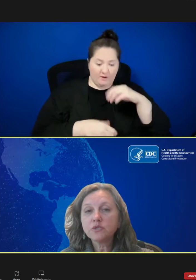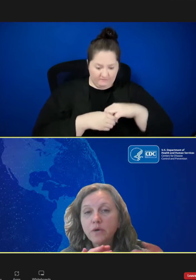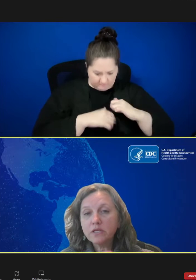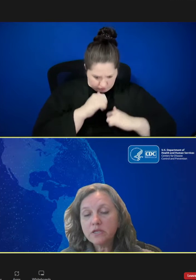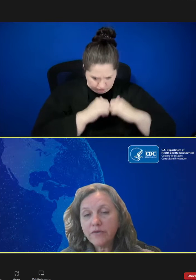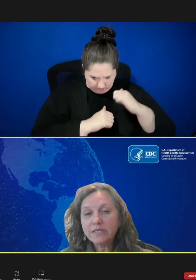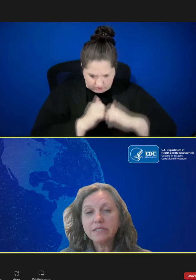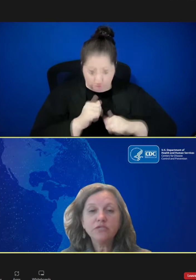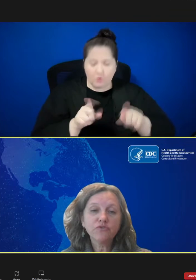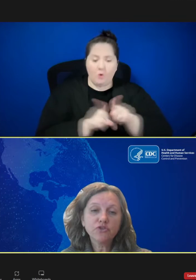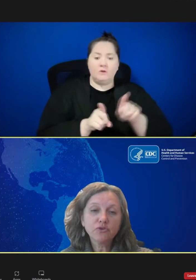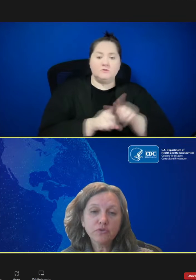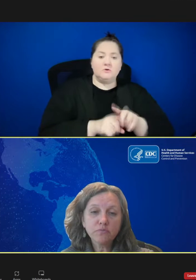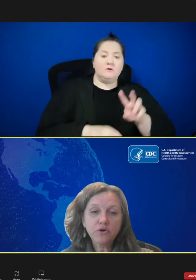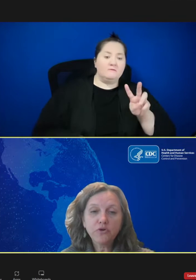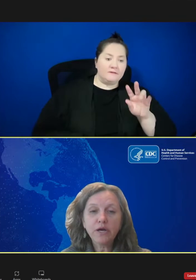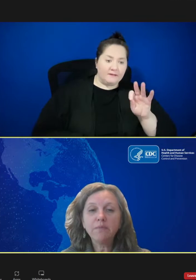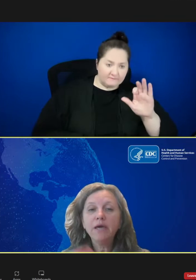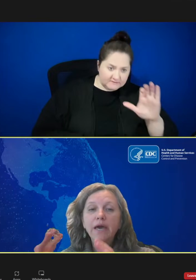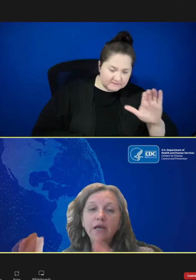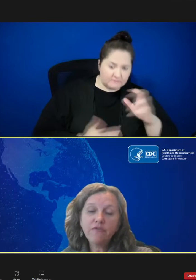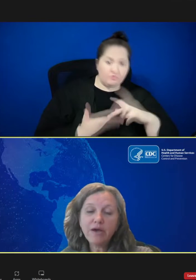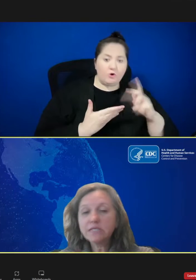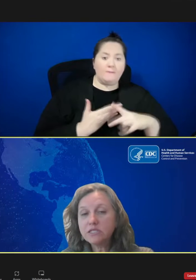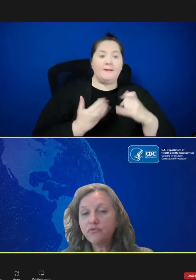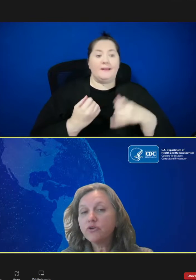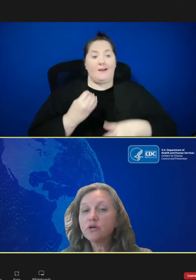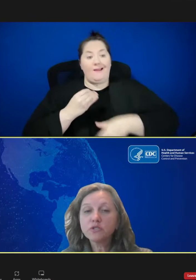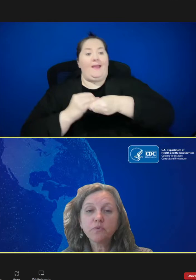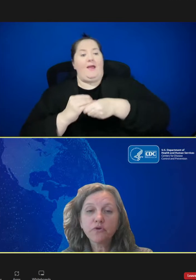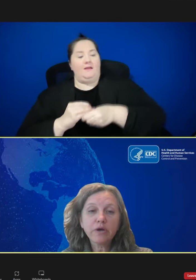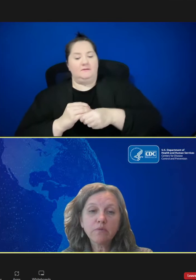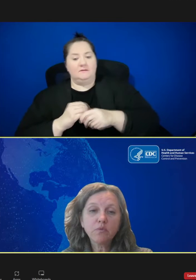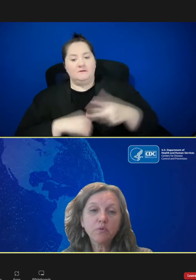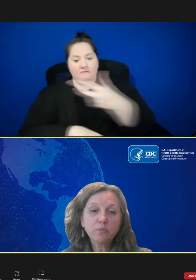as well as a Vaccines for Children program and a Vaccines for Adults program that would